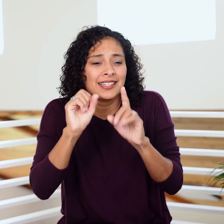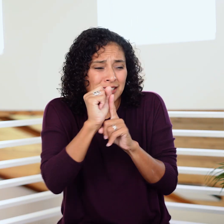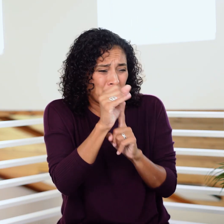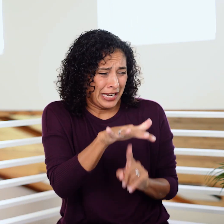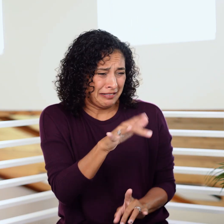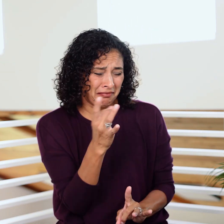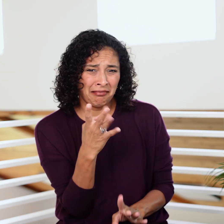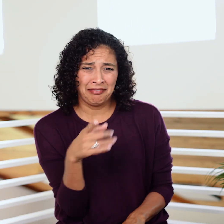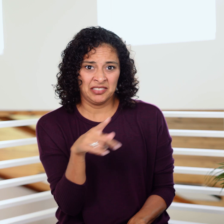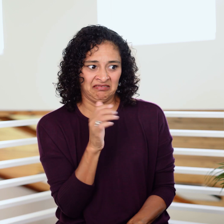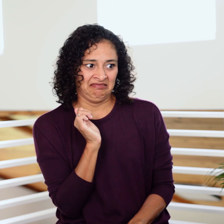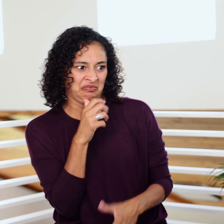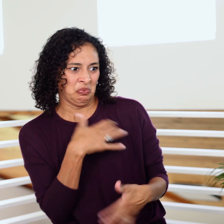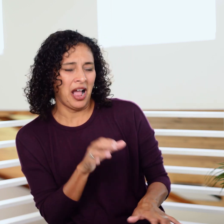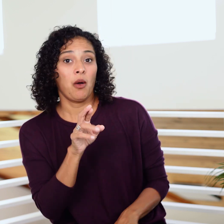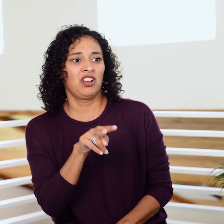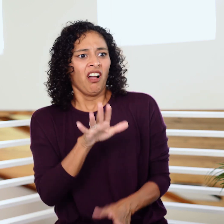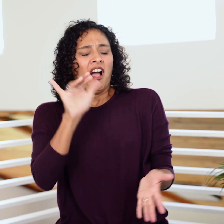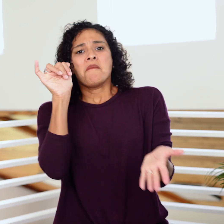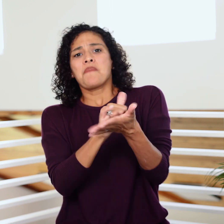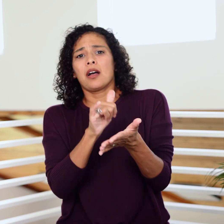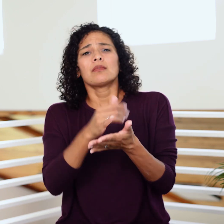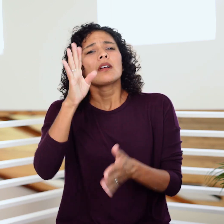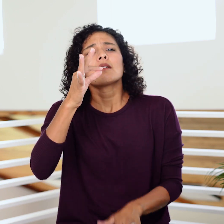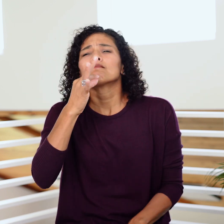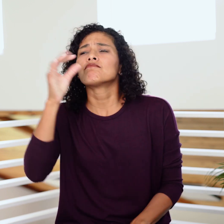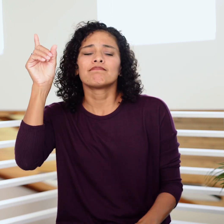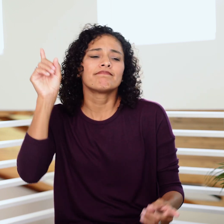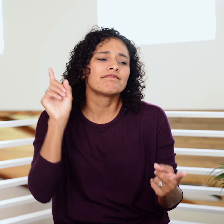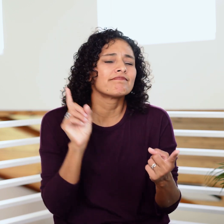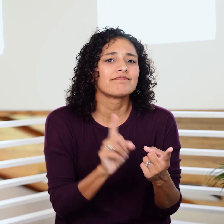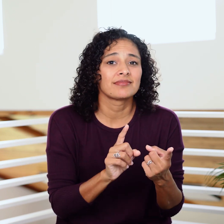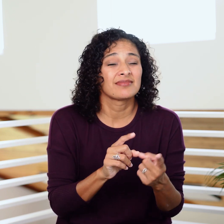in situations that seem less desirable or more impossible.